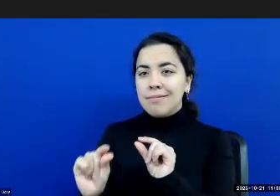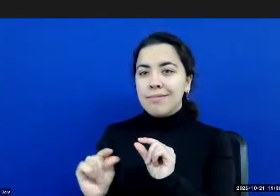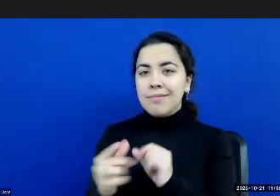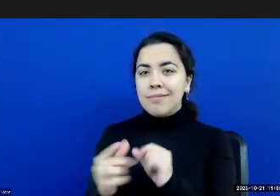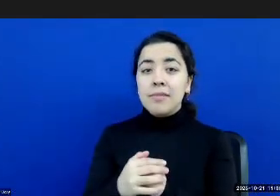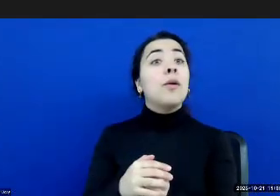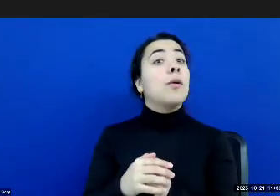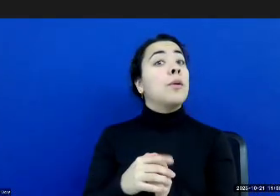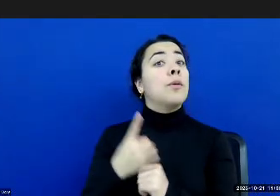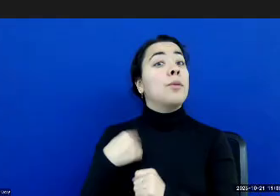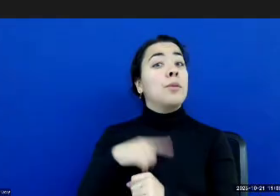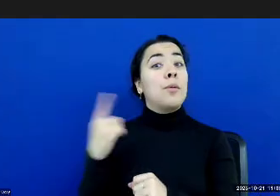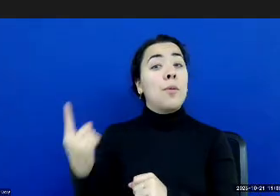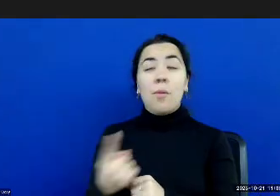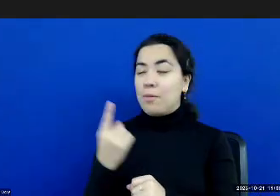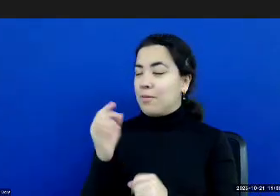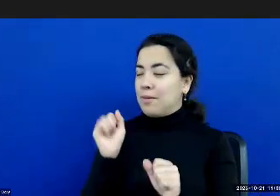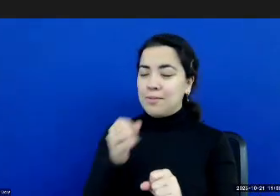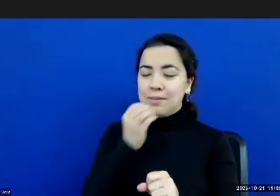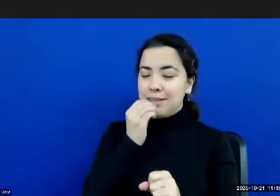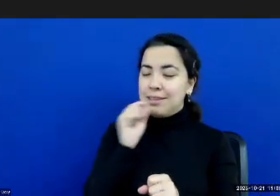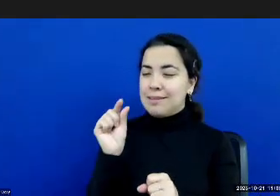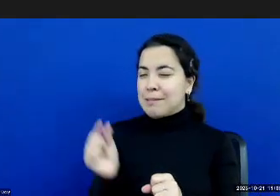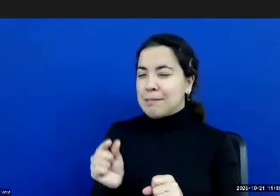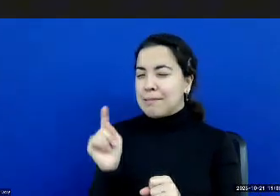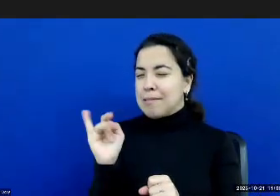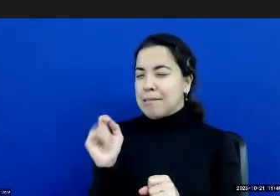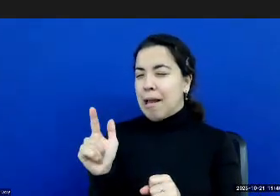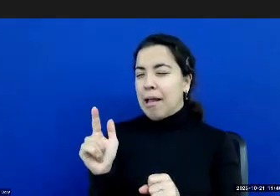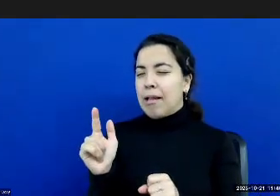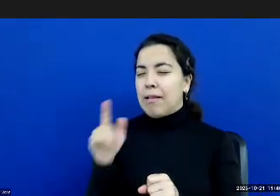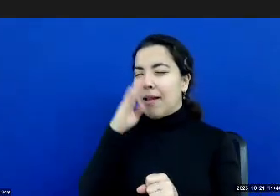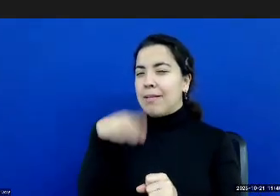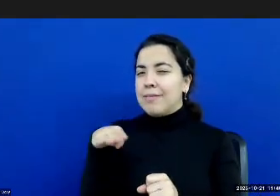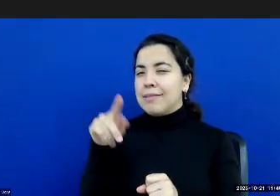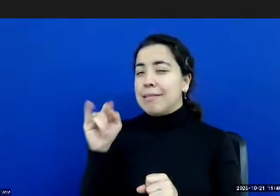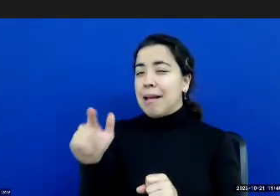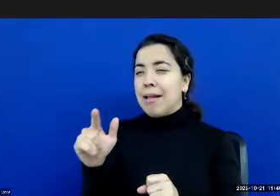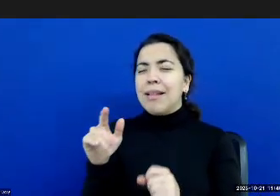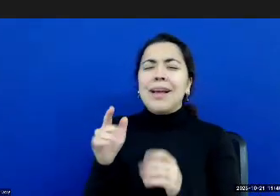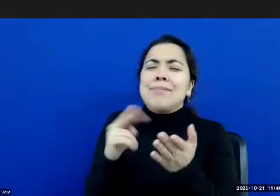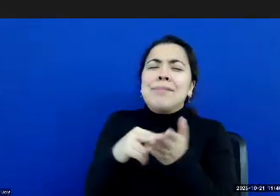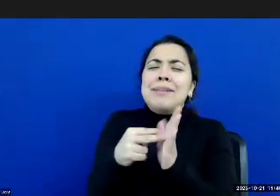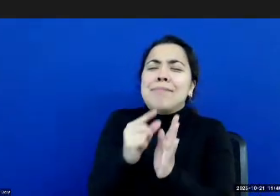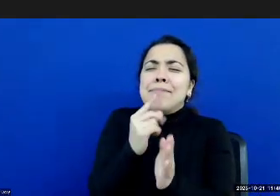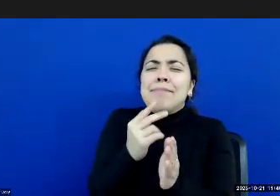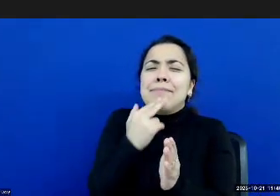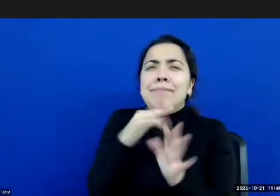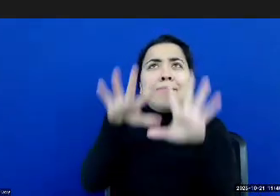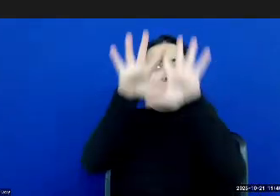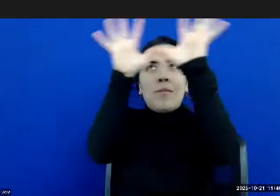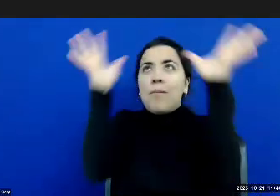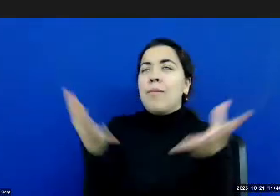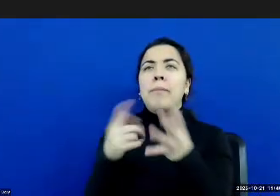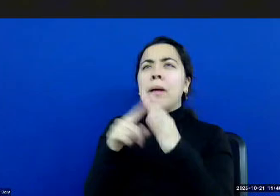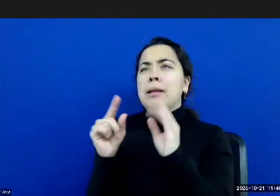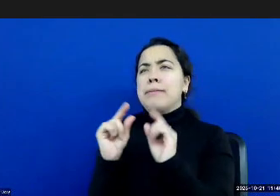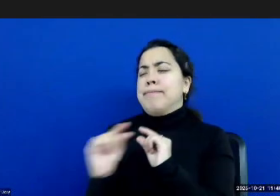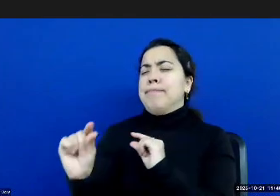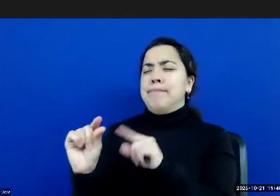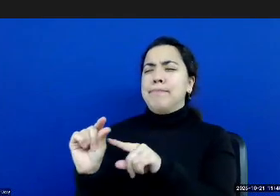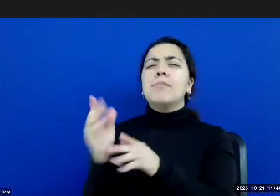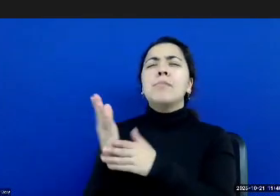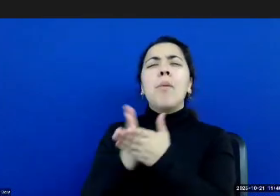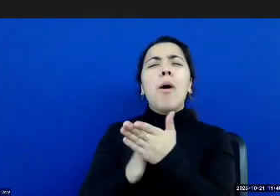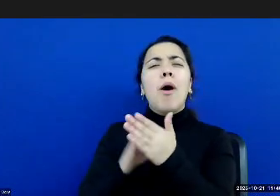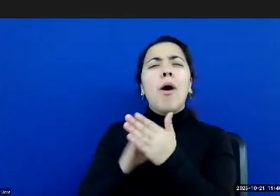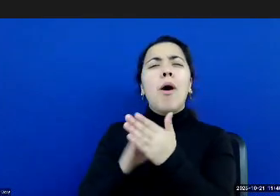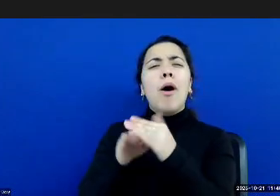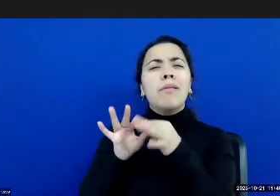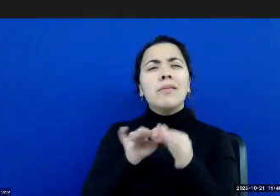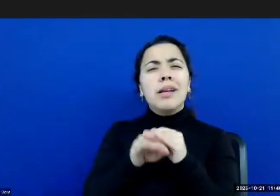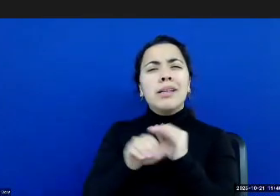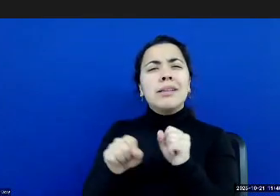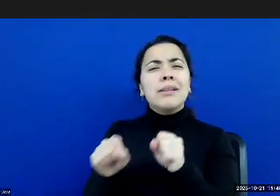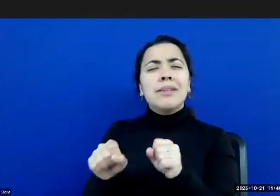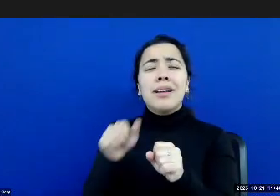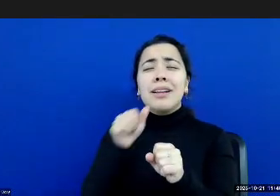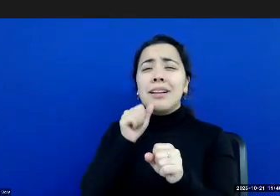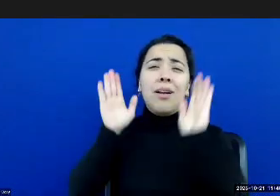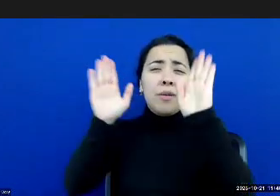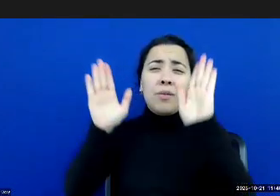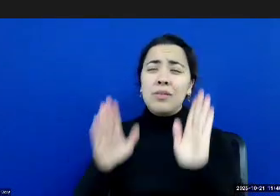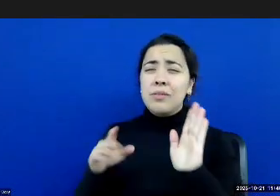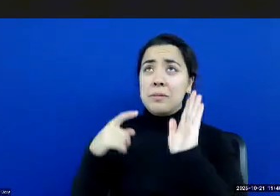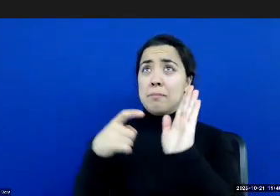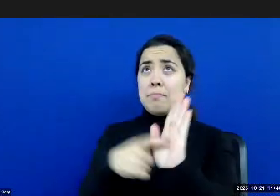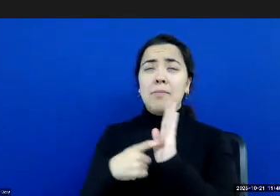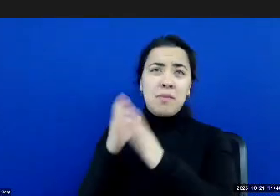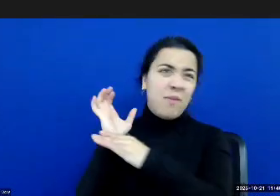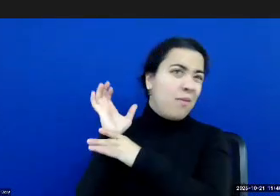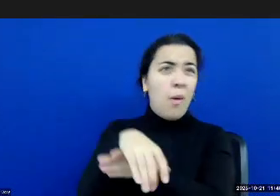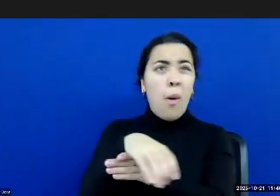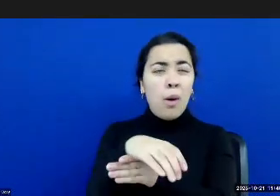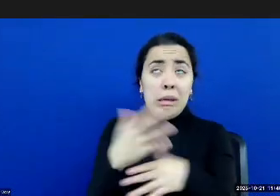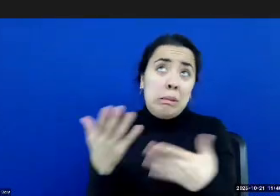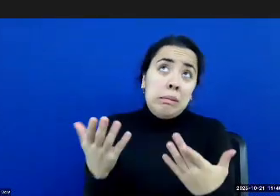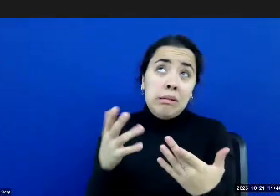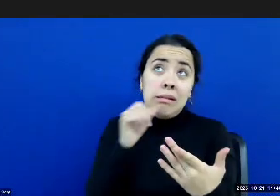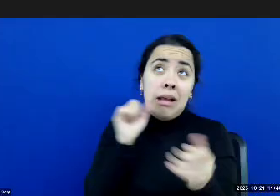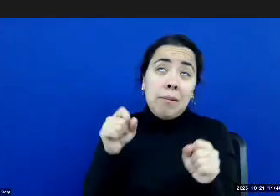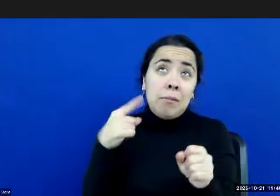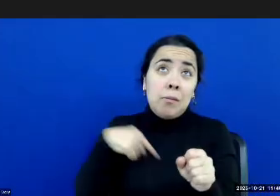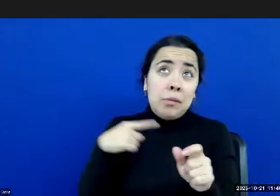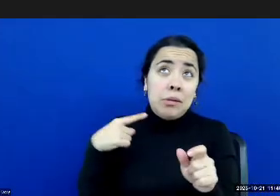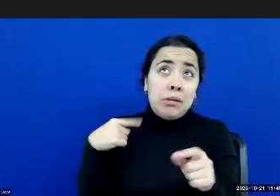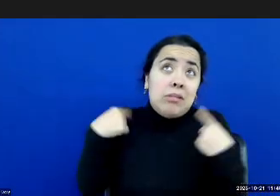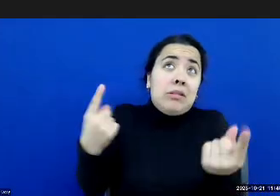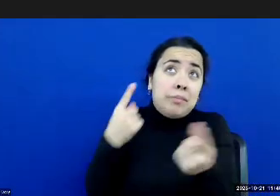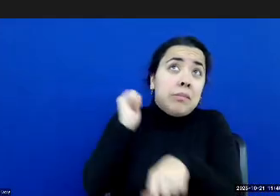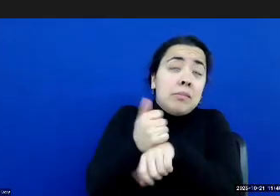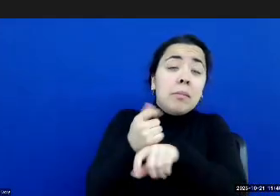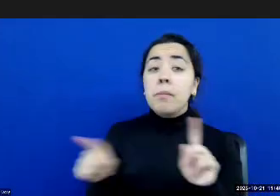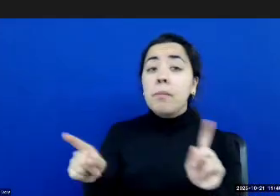Kathleen DeForest: We have only been able to eat the tail, I'll be honest. Yeah, as I said, we don't really have a great mandatory policy. There's not really a great way to force people to do things, at least not that we've been able to implement